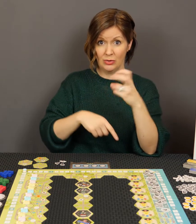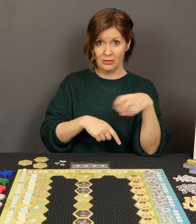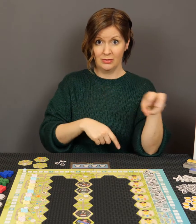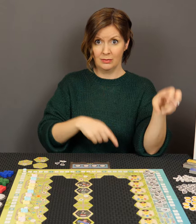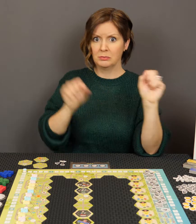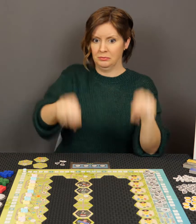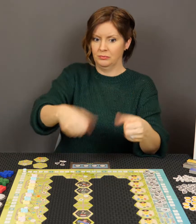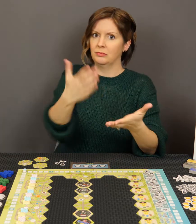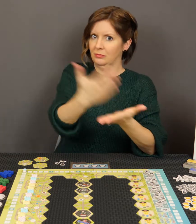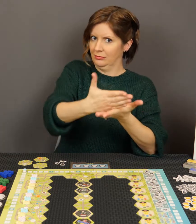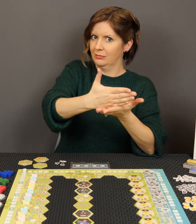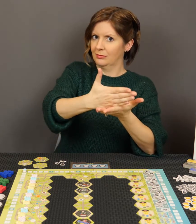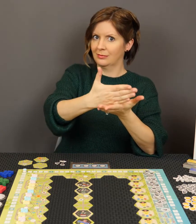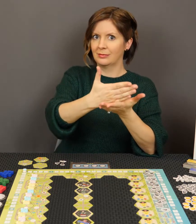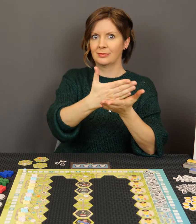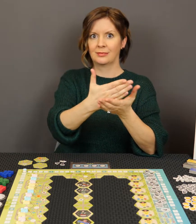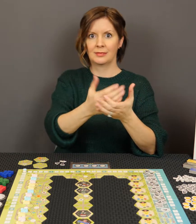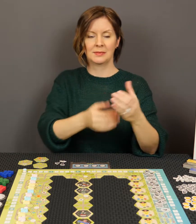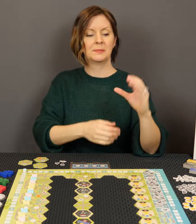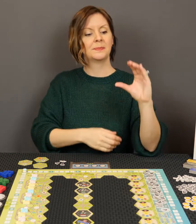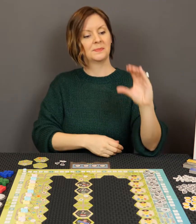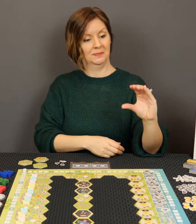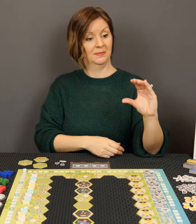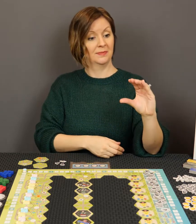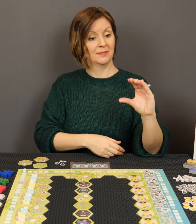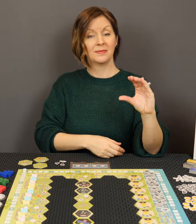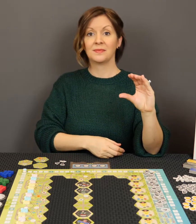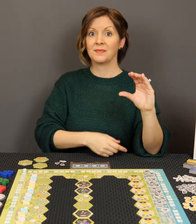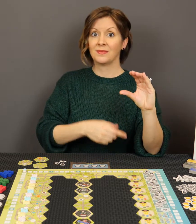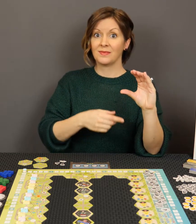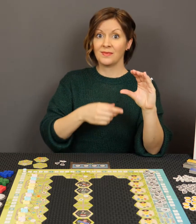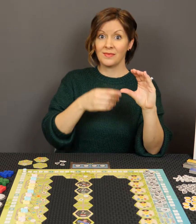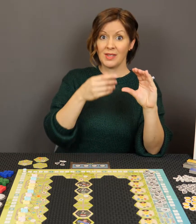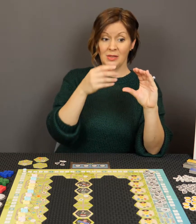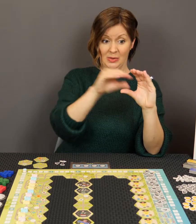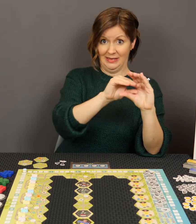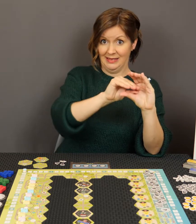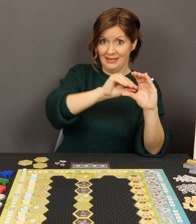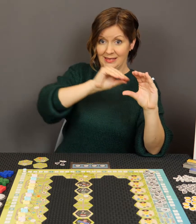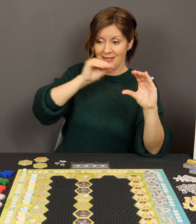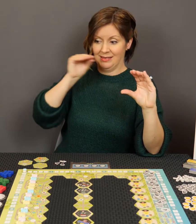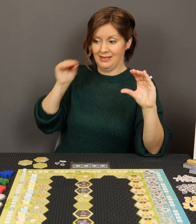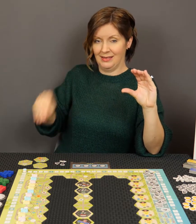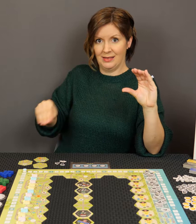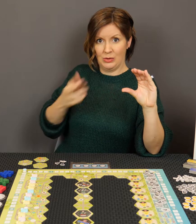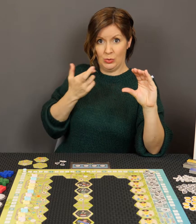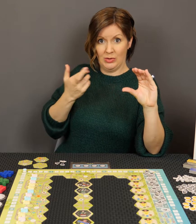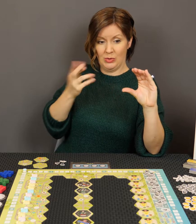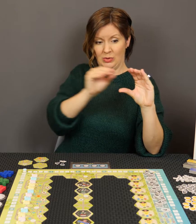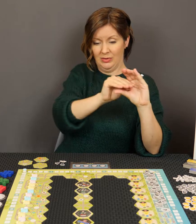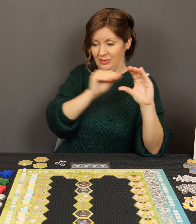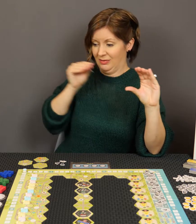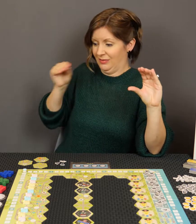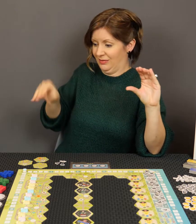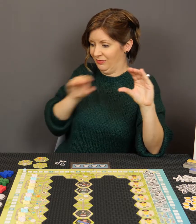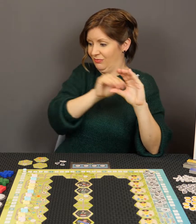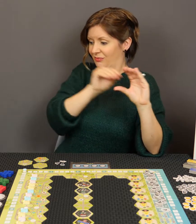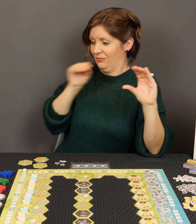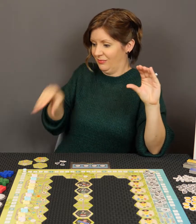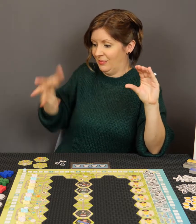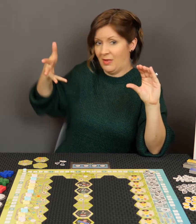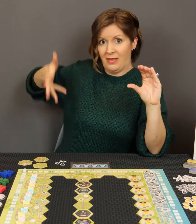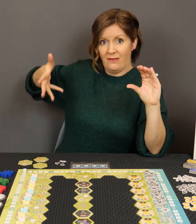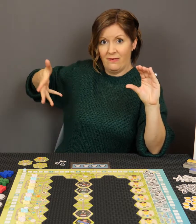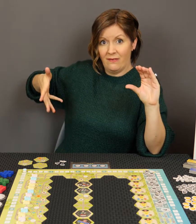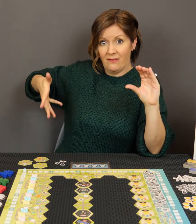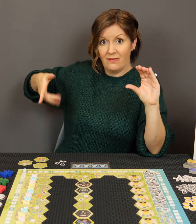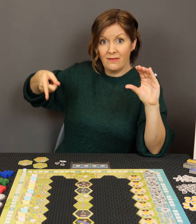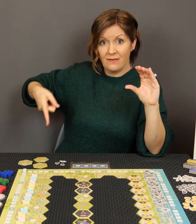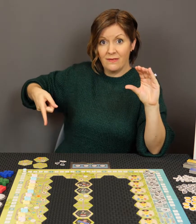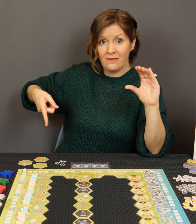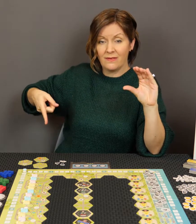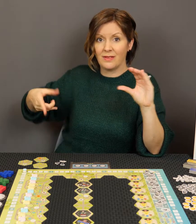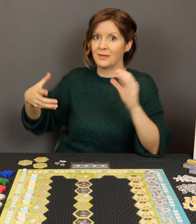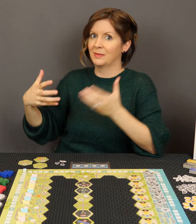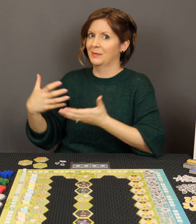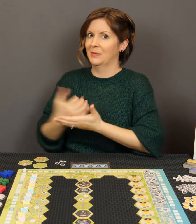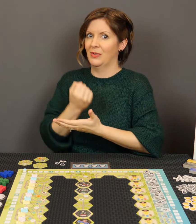And during those travels you can stop, remove resources from your train, leave them behind,